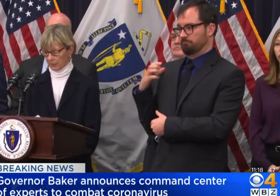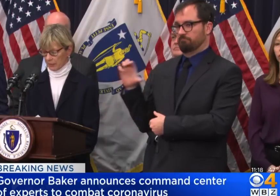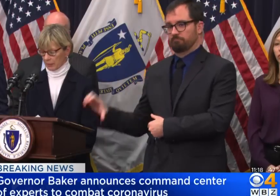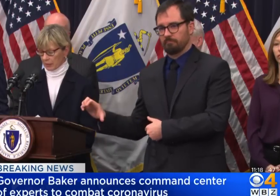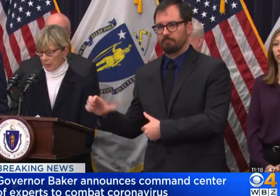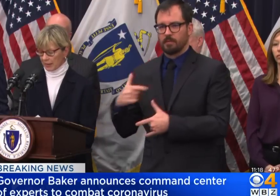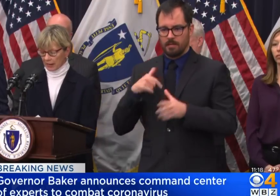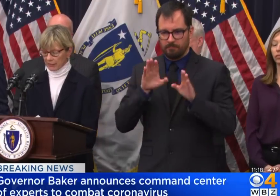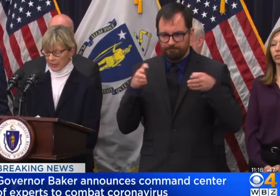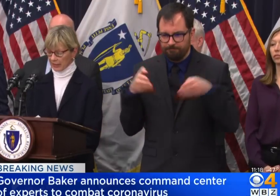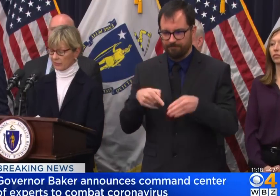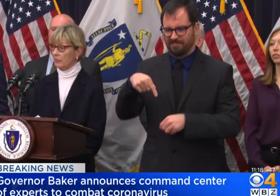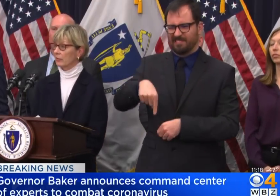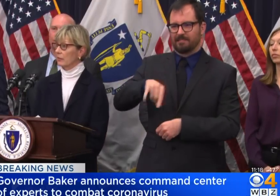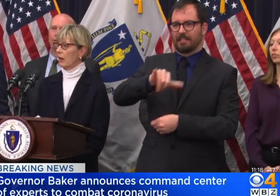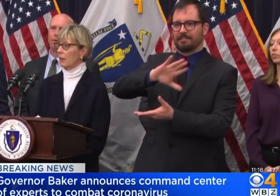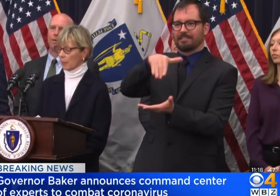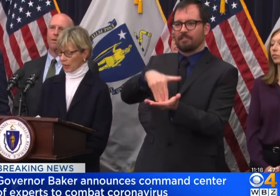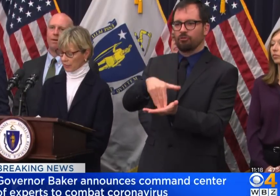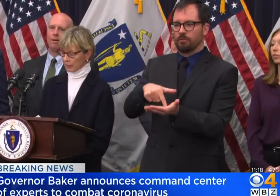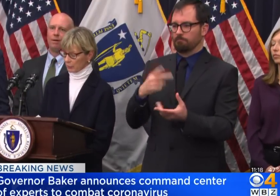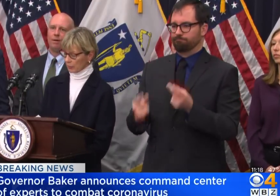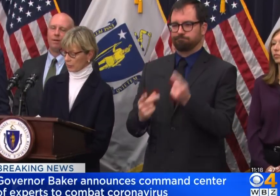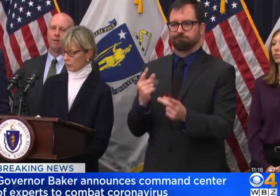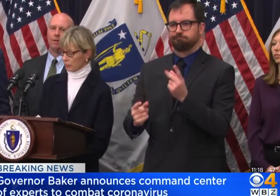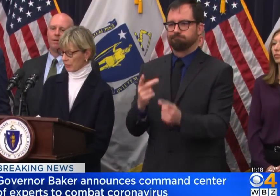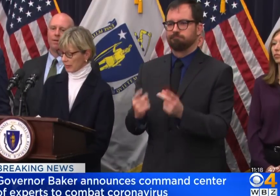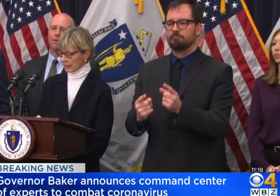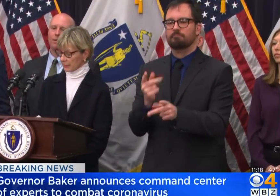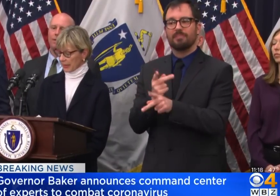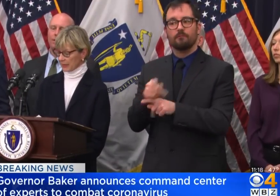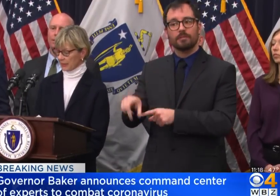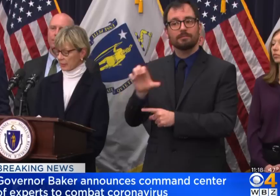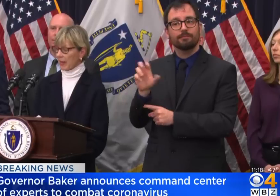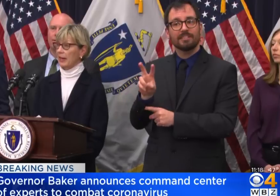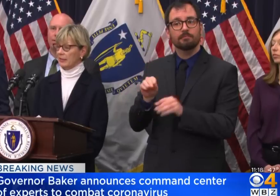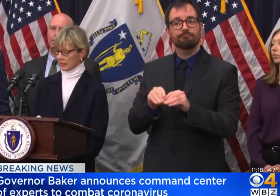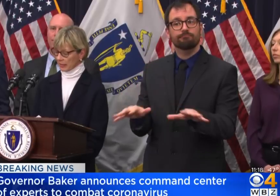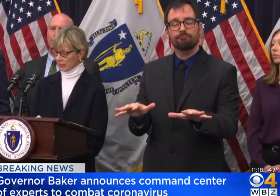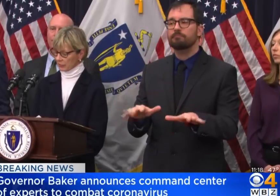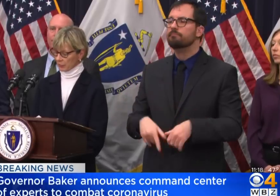I LEAVE THEM IN VERY CAPABLE HANDS SO THAT I CAN DEVOTE FULL